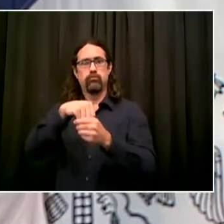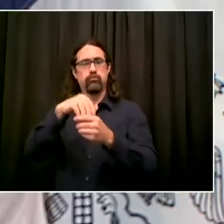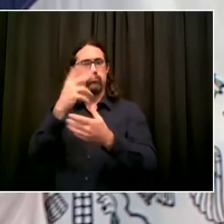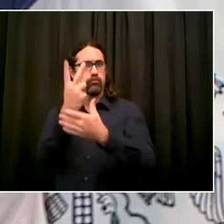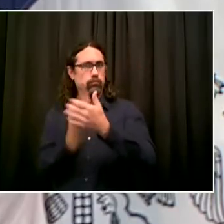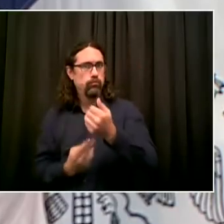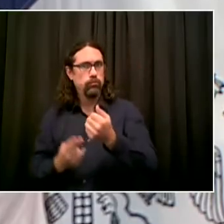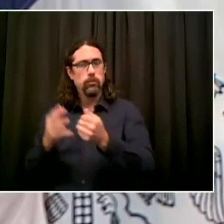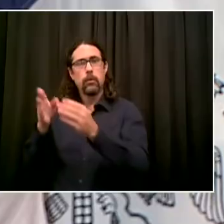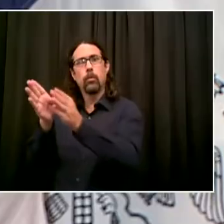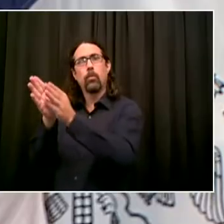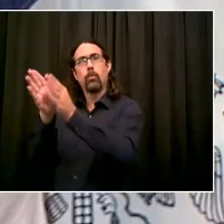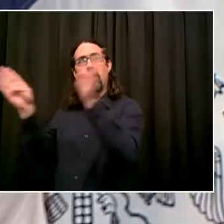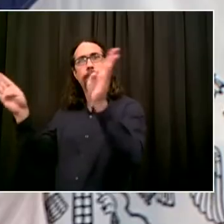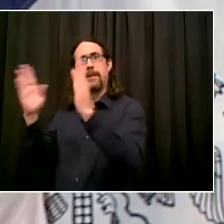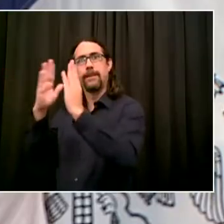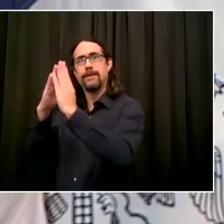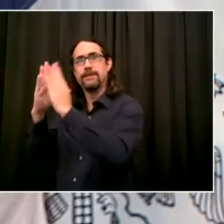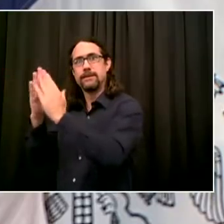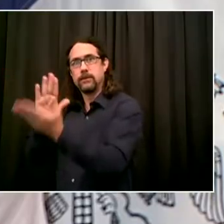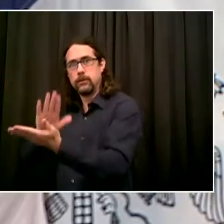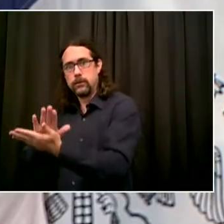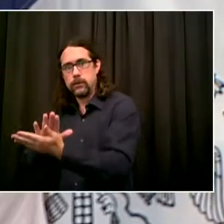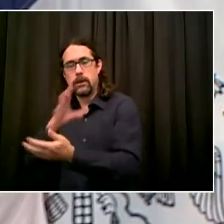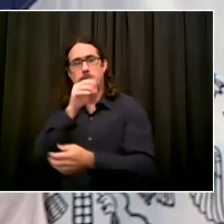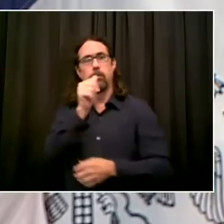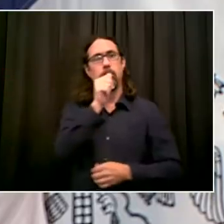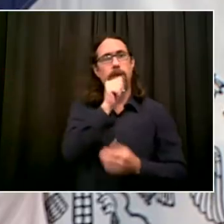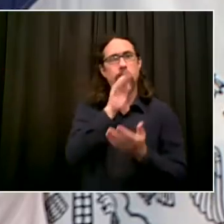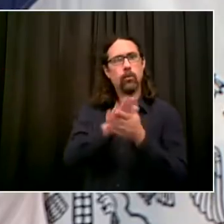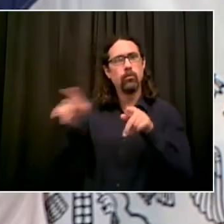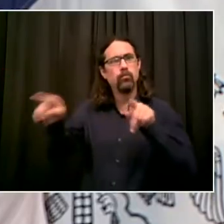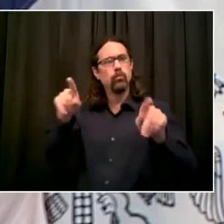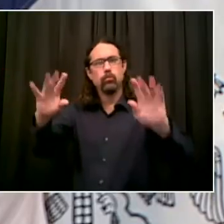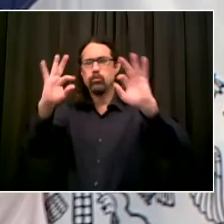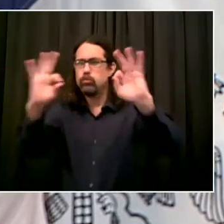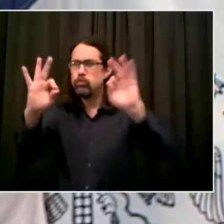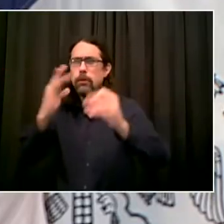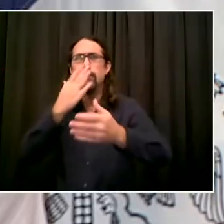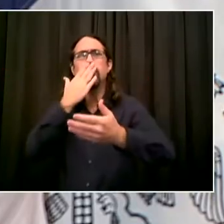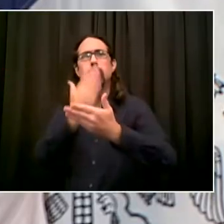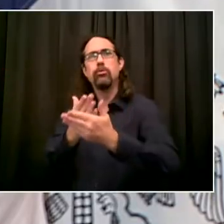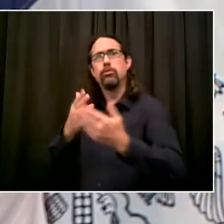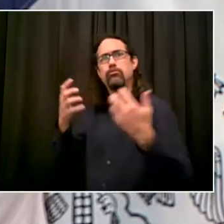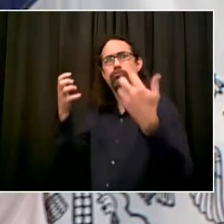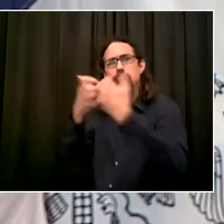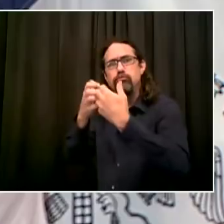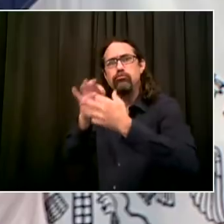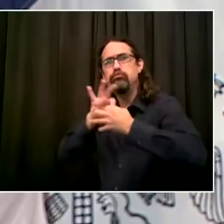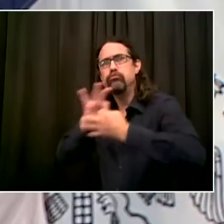WE ARE GETTING A HIGH LEVEL OF COOPERATION FROM